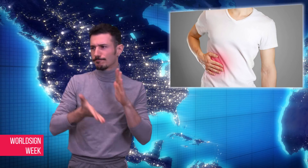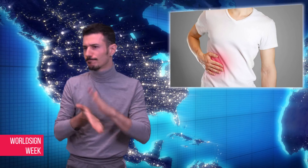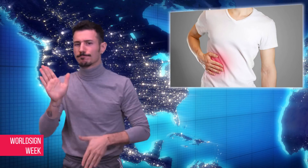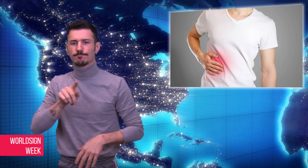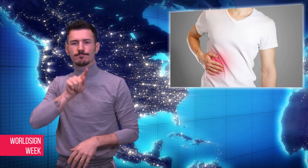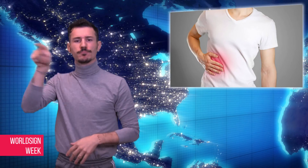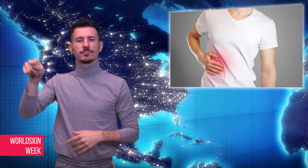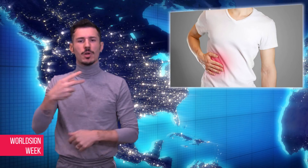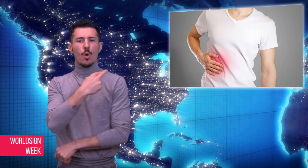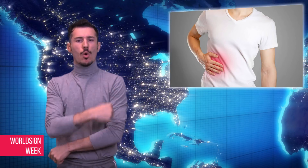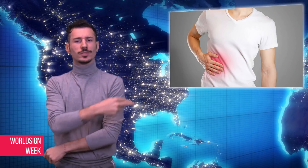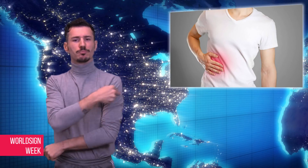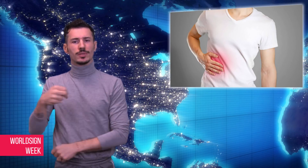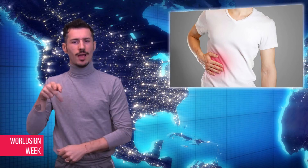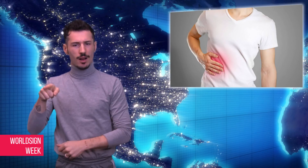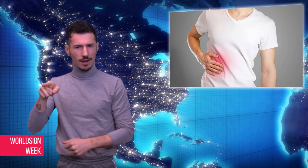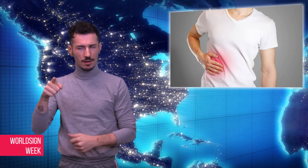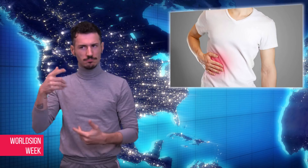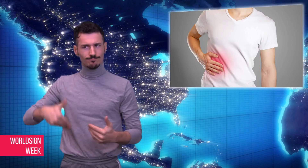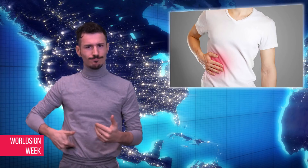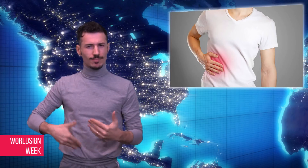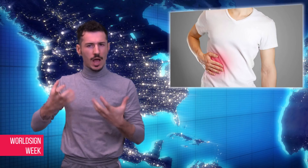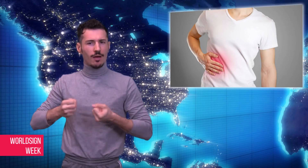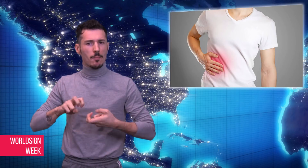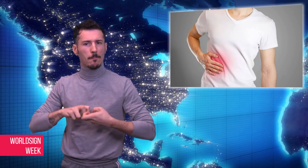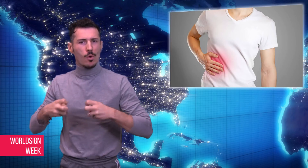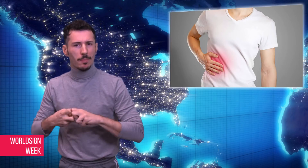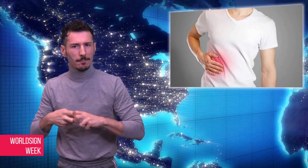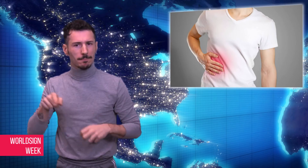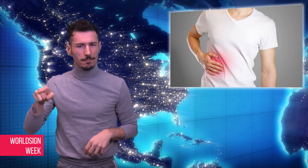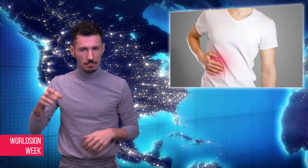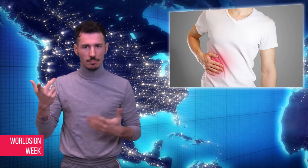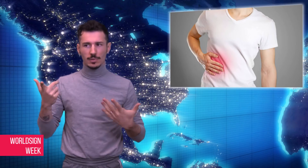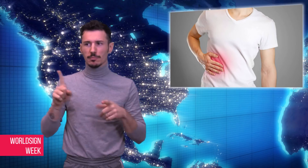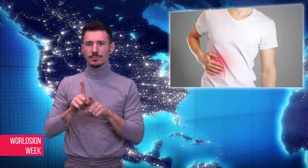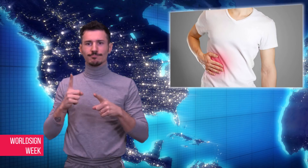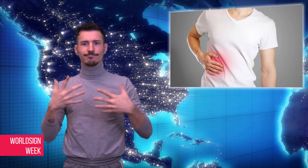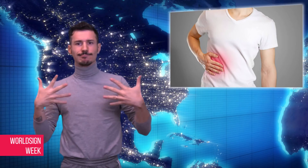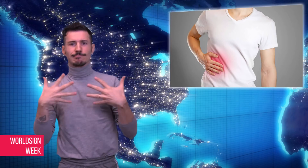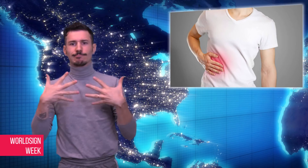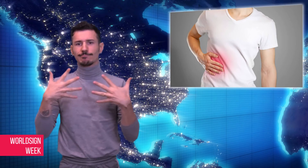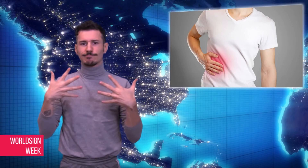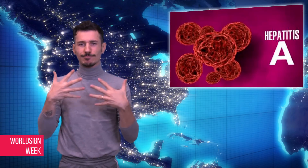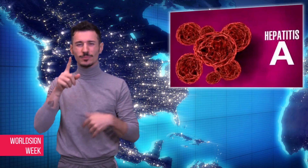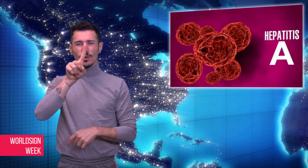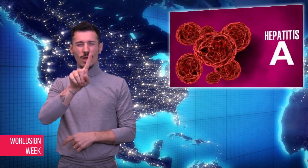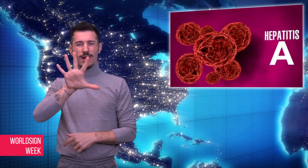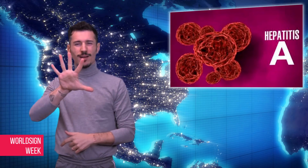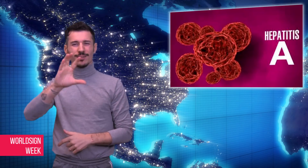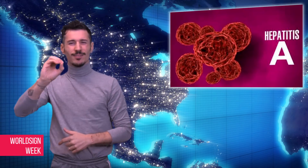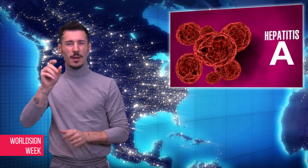Authorities say the discovery was made when the employee went